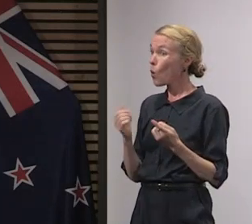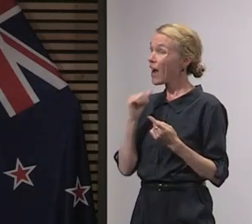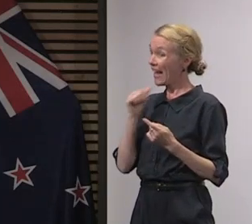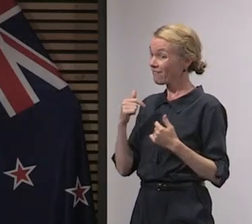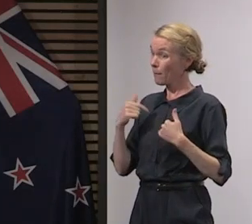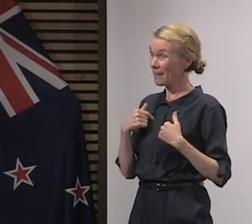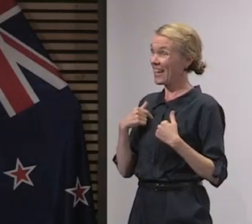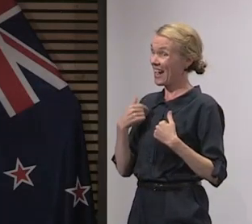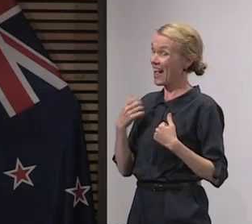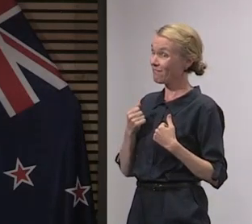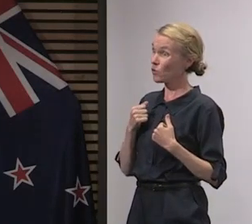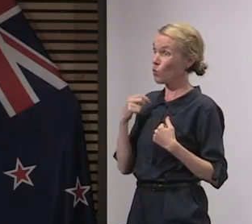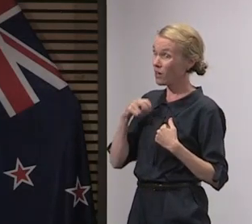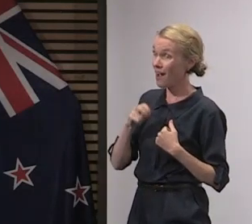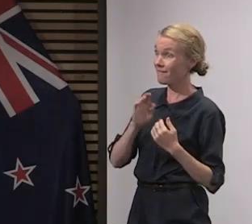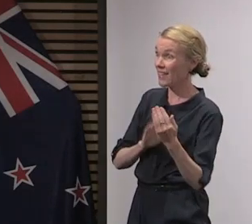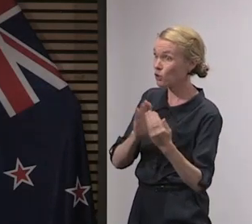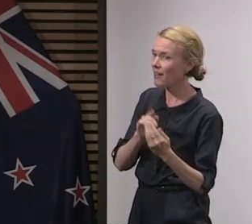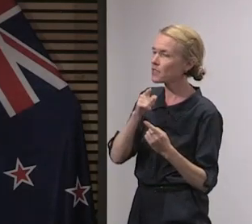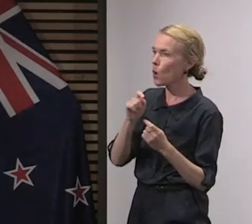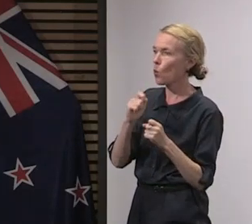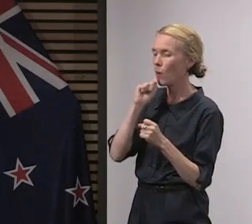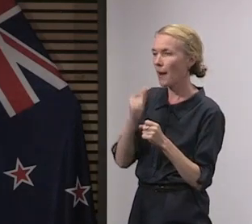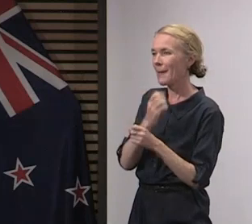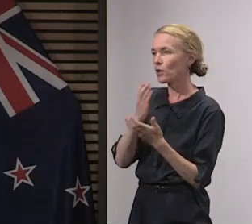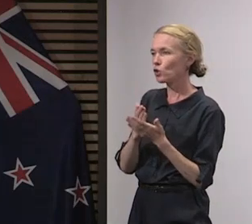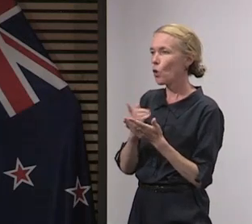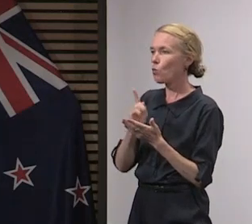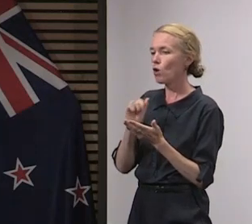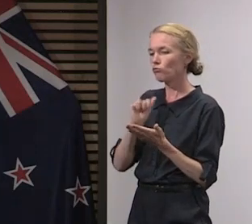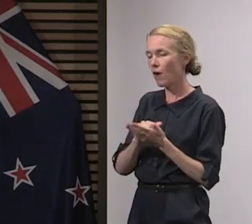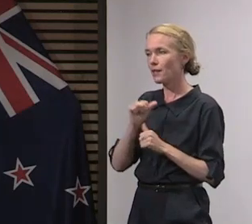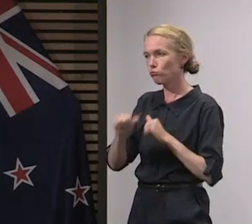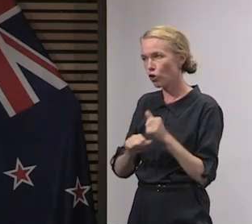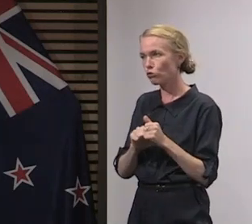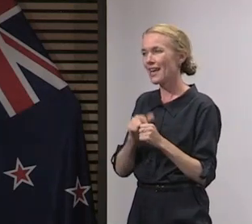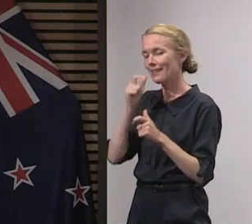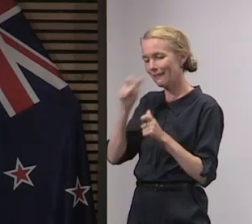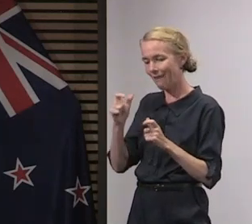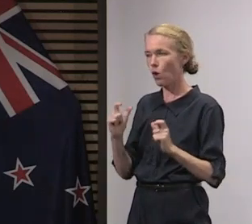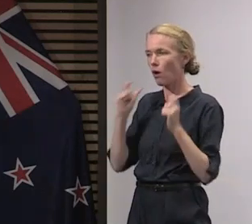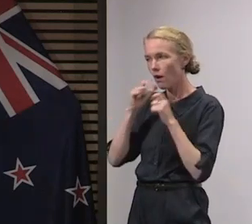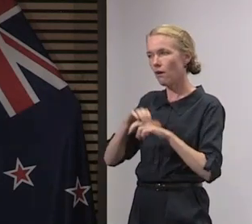or video and that is an option or if you do have to go out and visit, they can ensure that you are kept safe